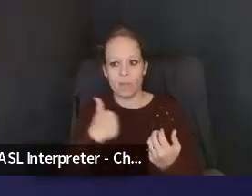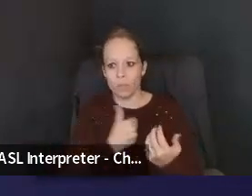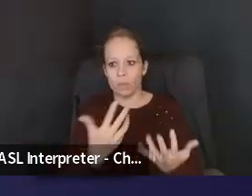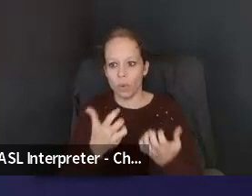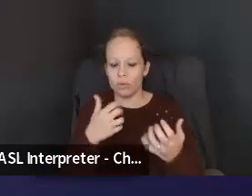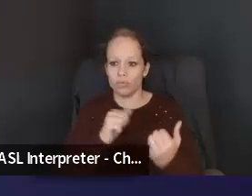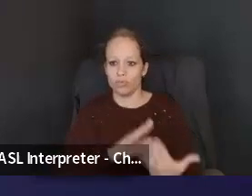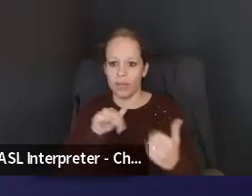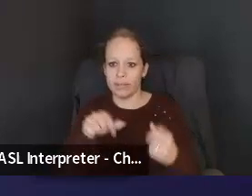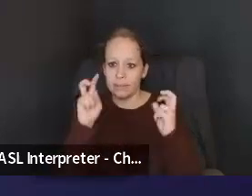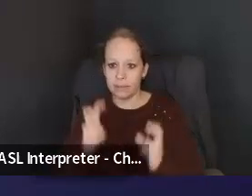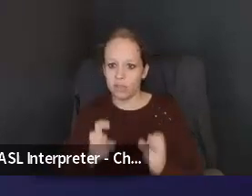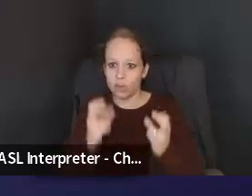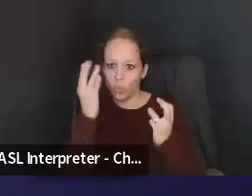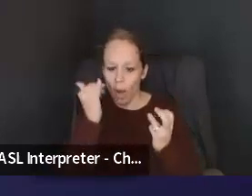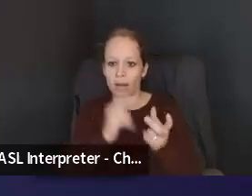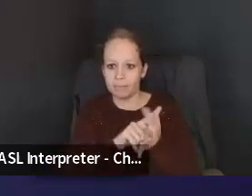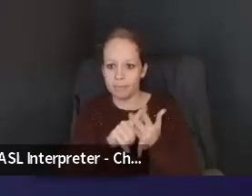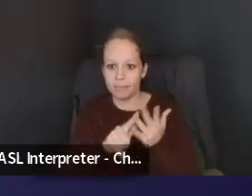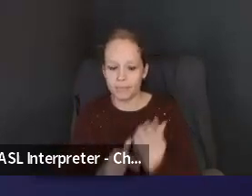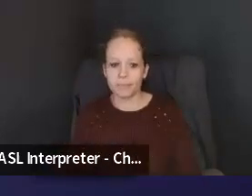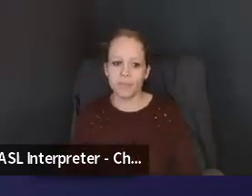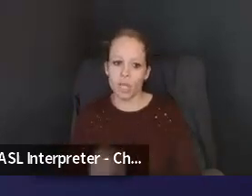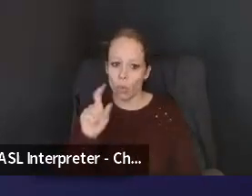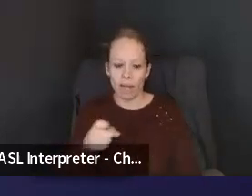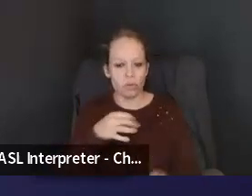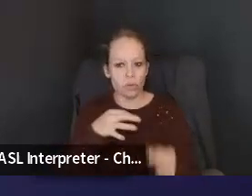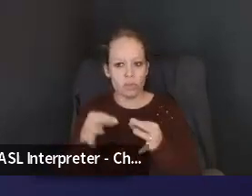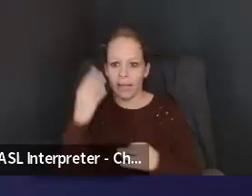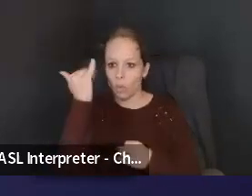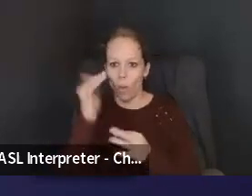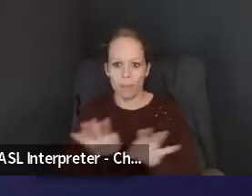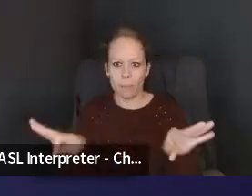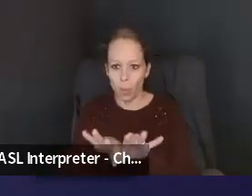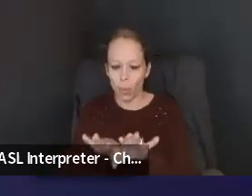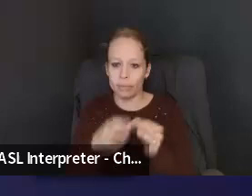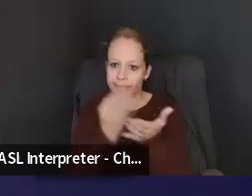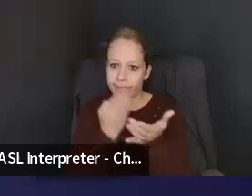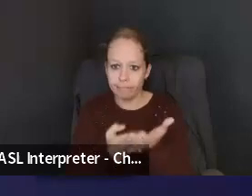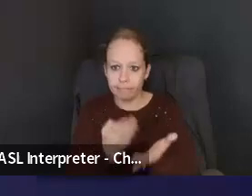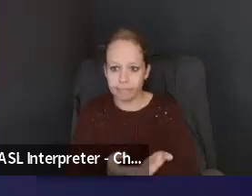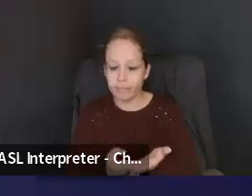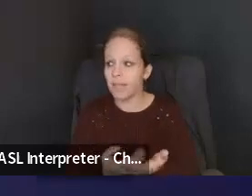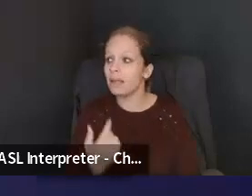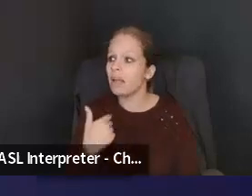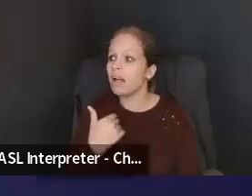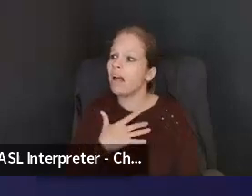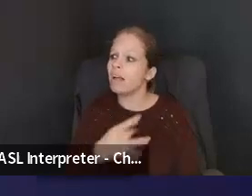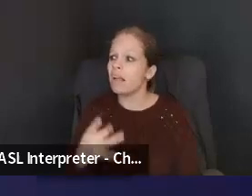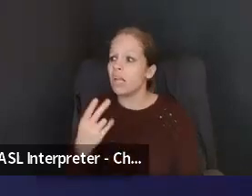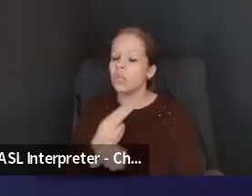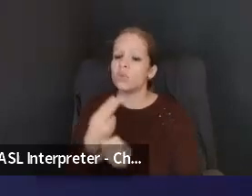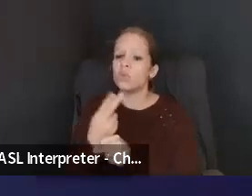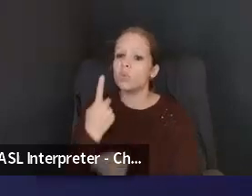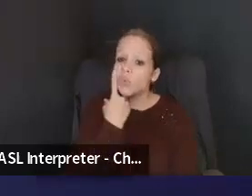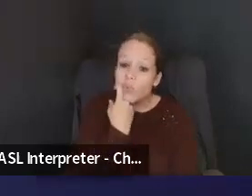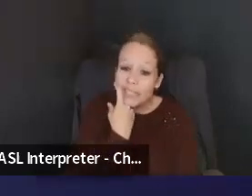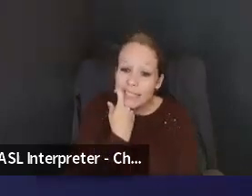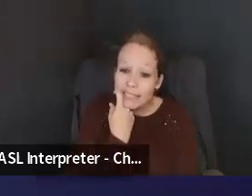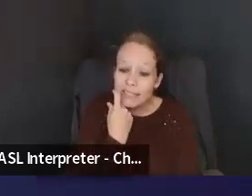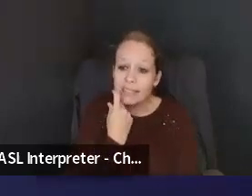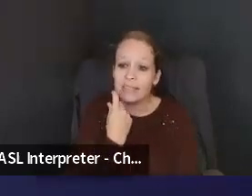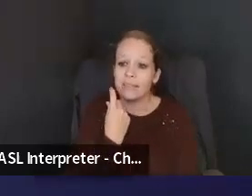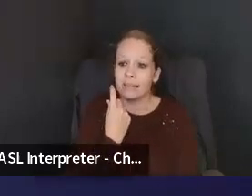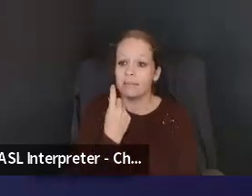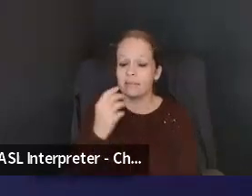issue. You have to justify that it's important. I always like to use recent citations, if at all